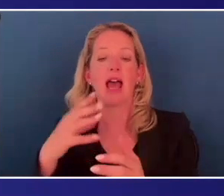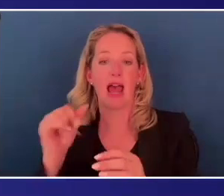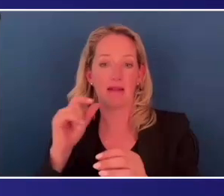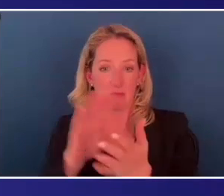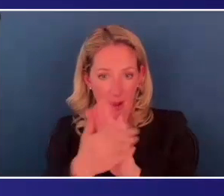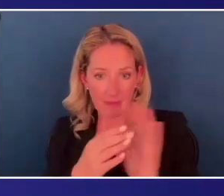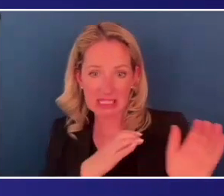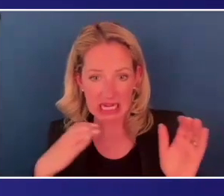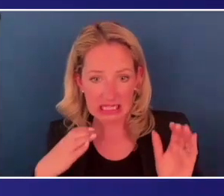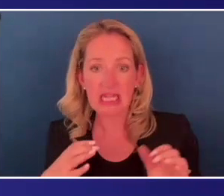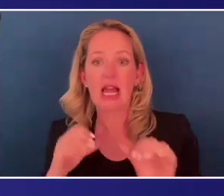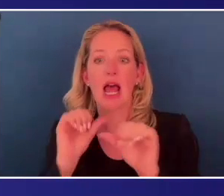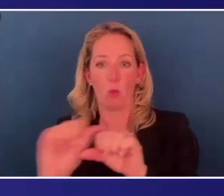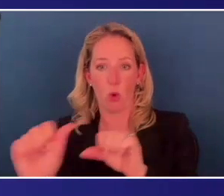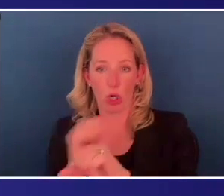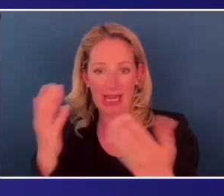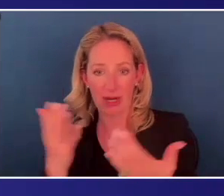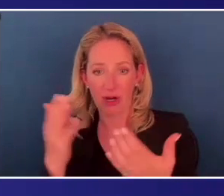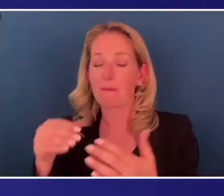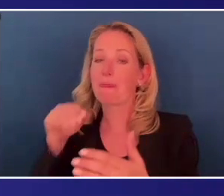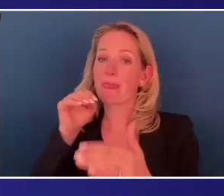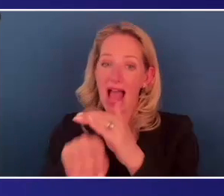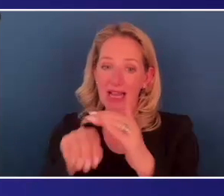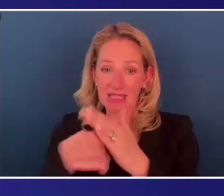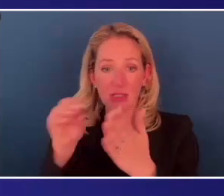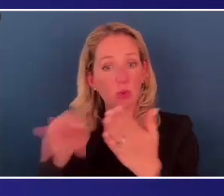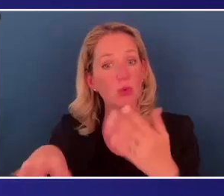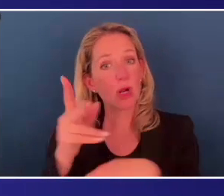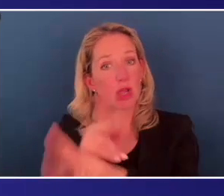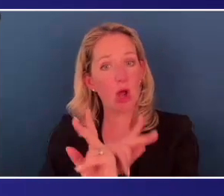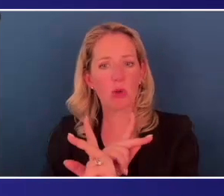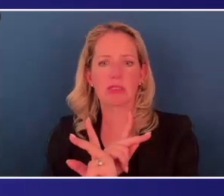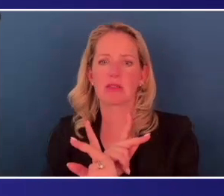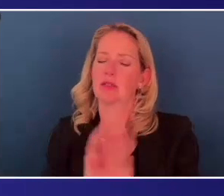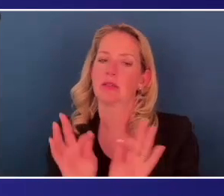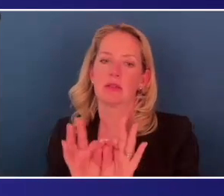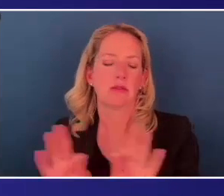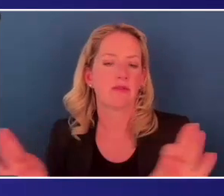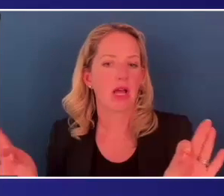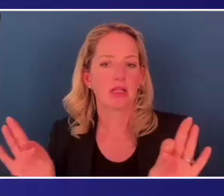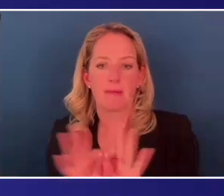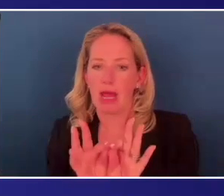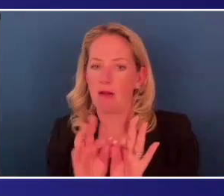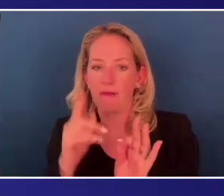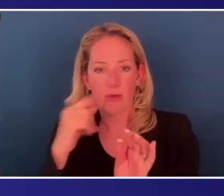Access to student loans was fundamental for me and help me finish my dissertation. After graduation from my PhD program, I could have worked in a located position in the private sector.